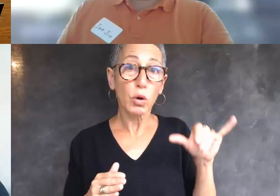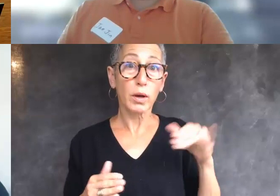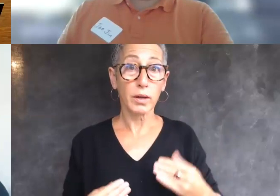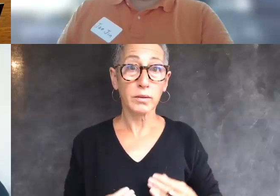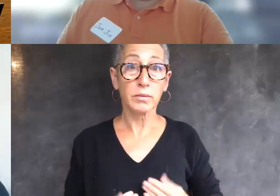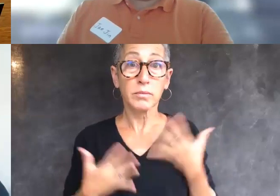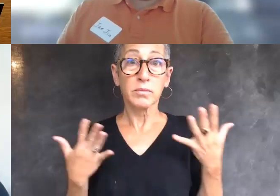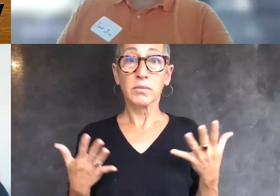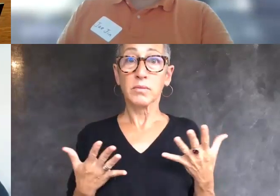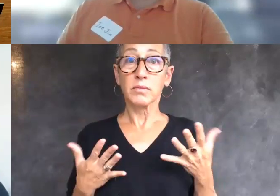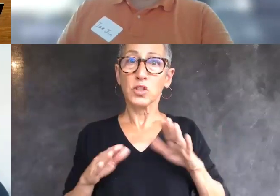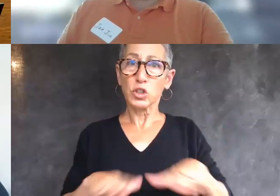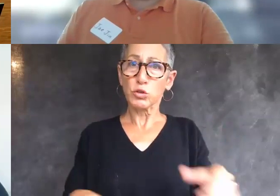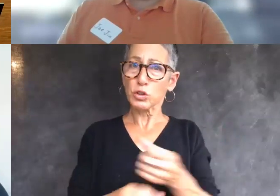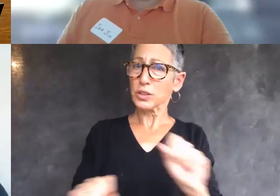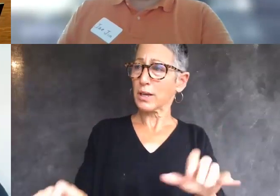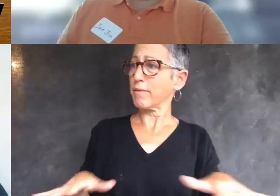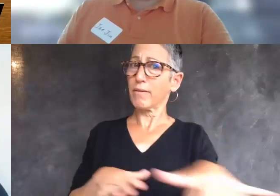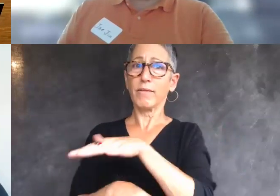the most vulnerable of us have everything that they need,